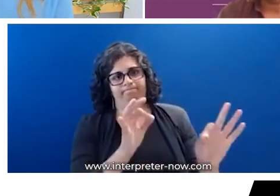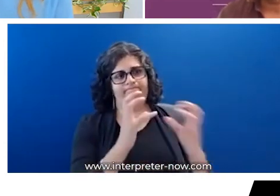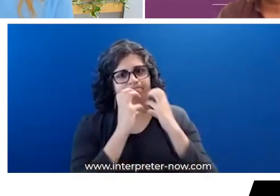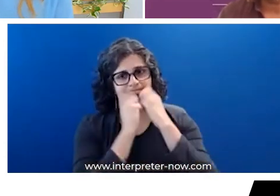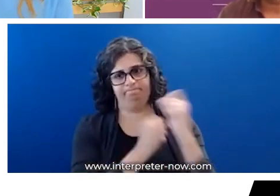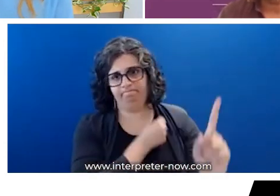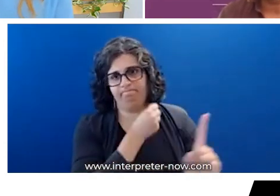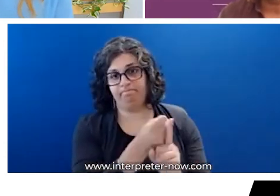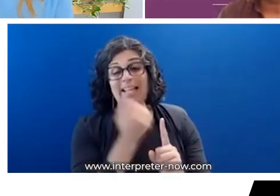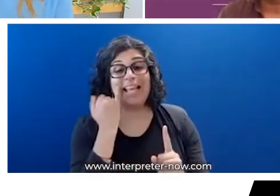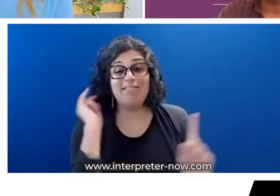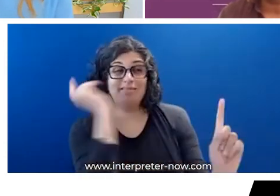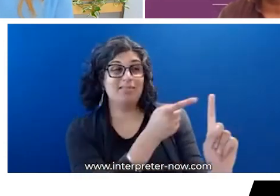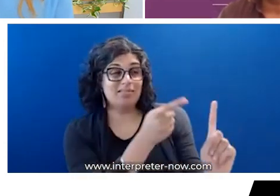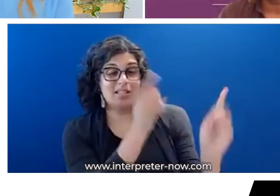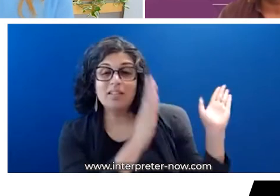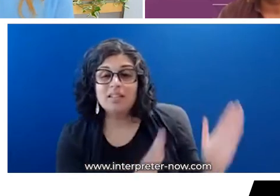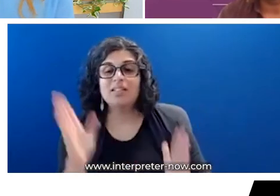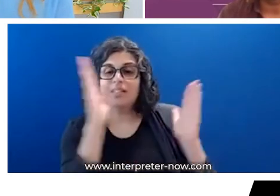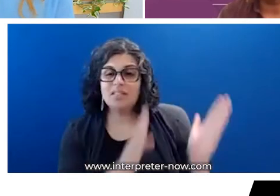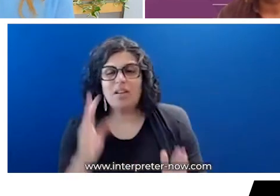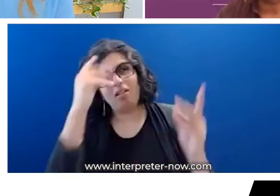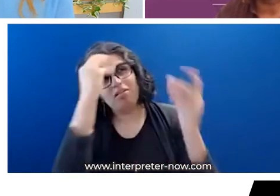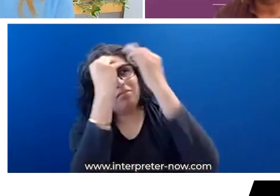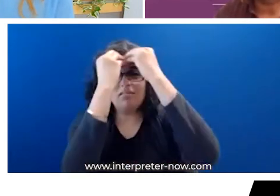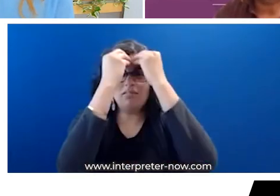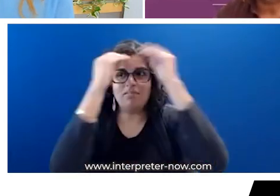intentionally planned for, thought about, and activated upon.